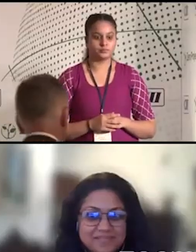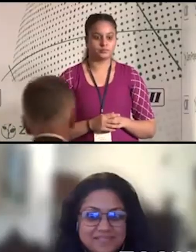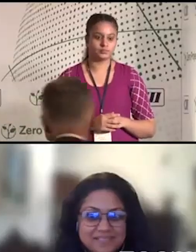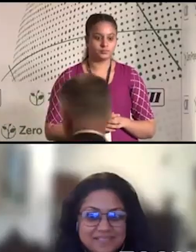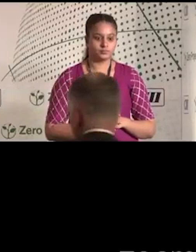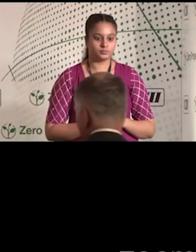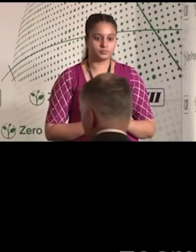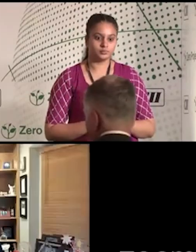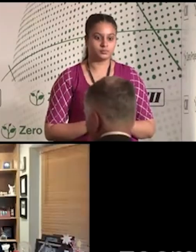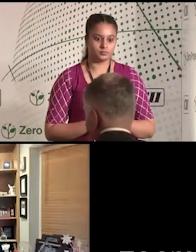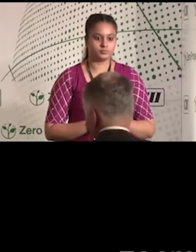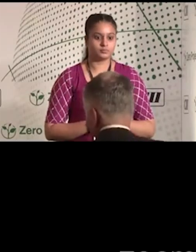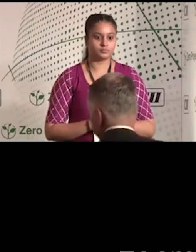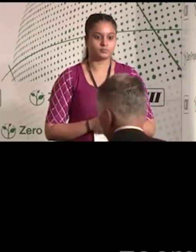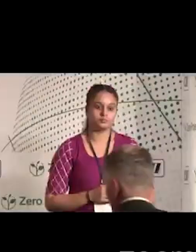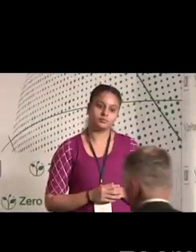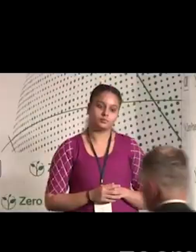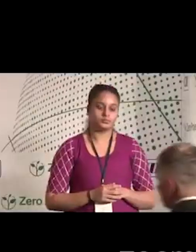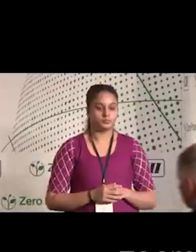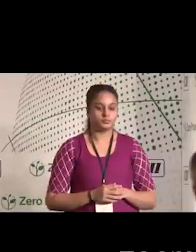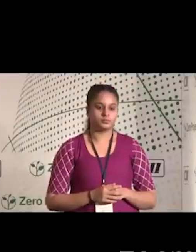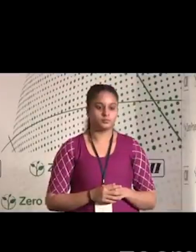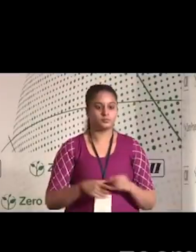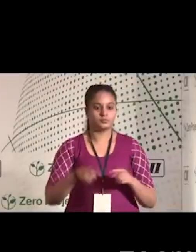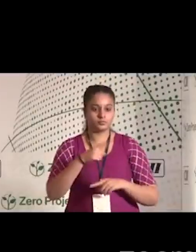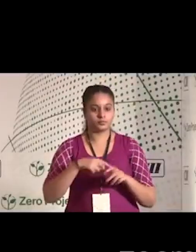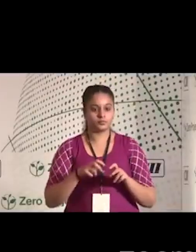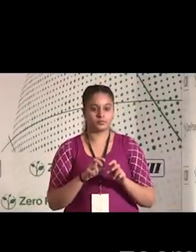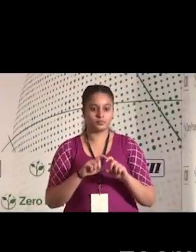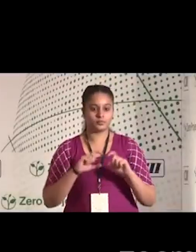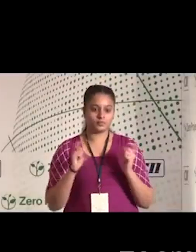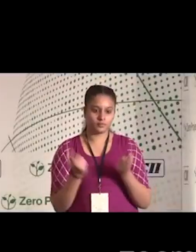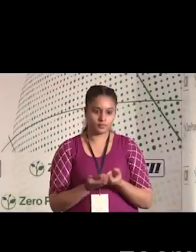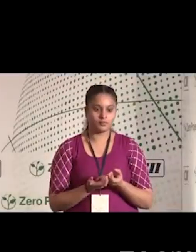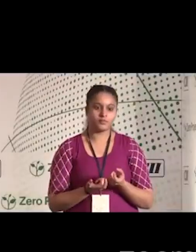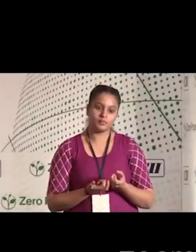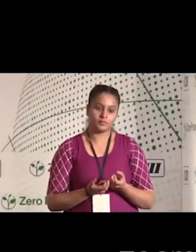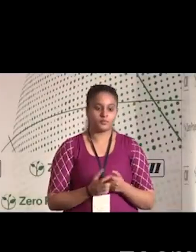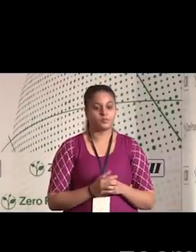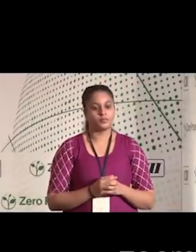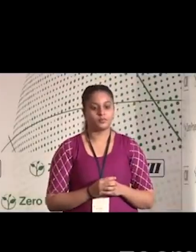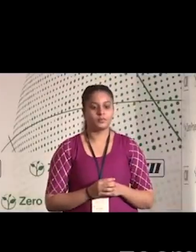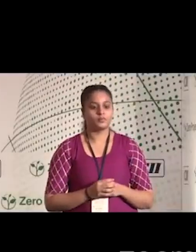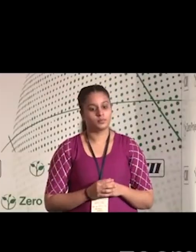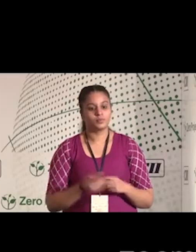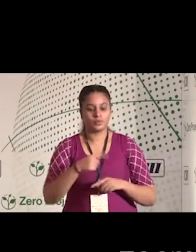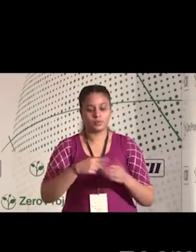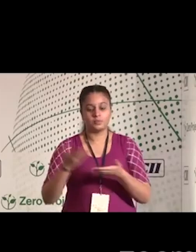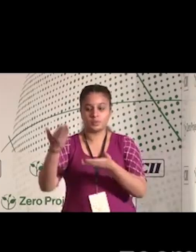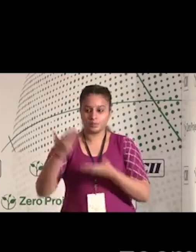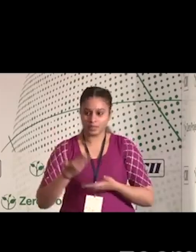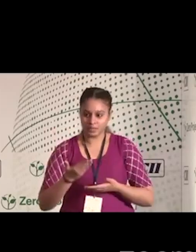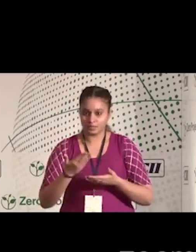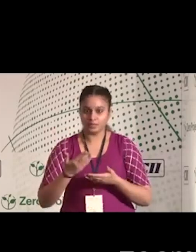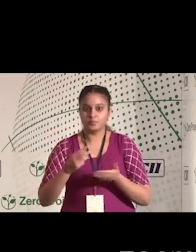and the entire conference. And for that, I'd like to invite Michael and Mira